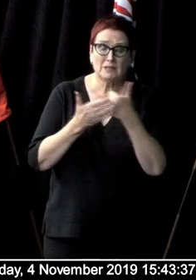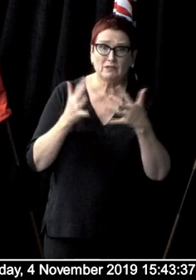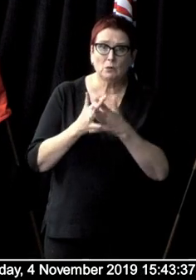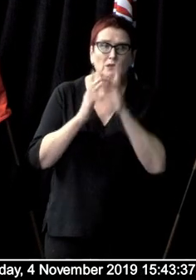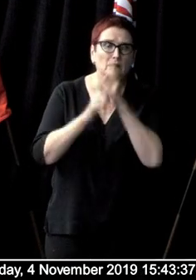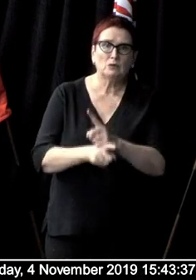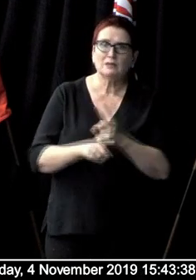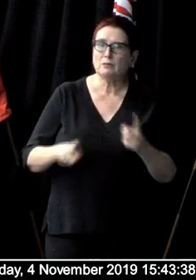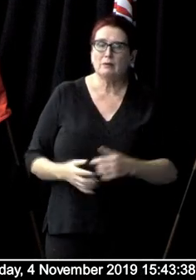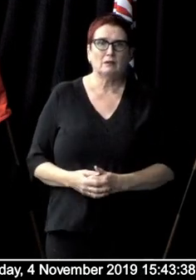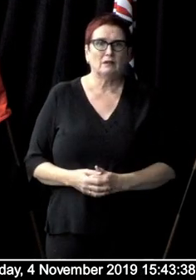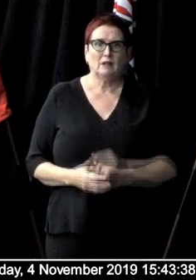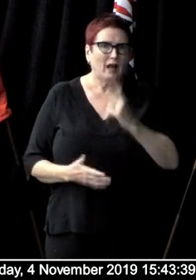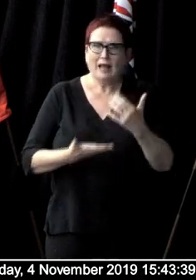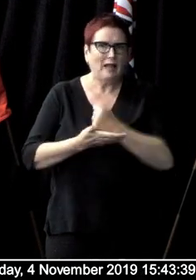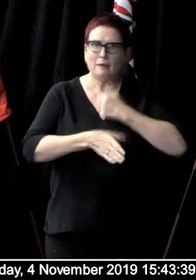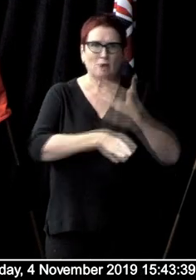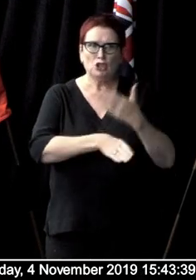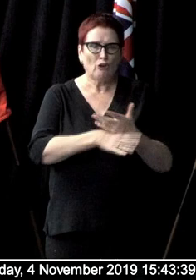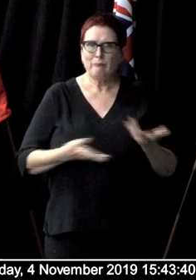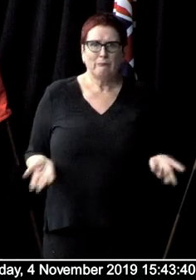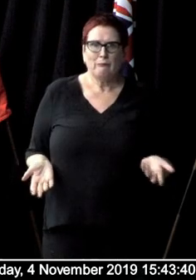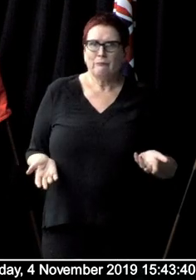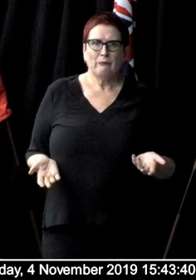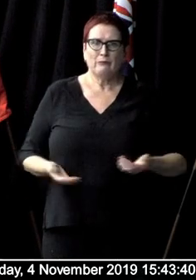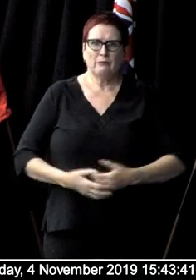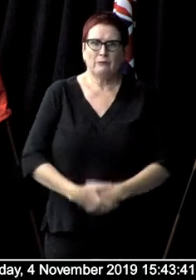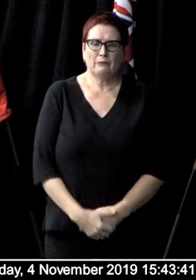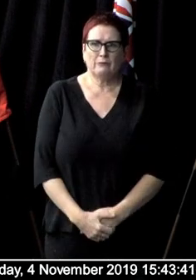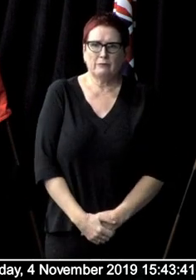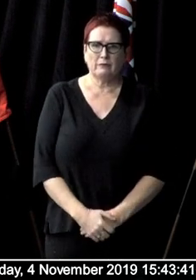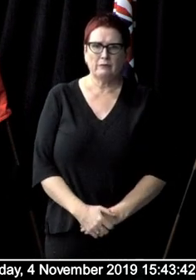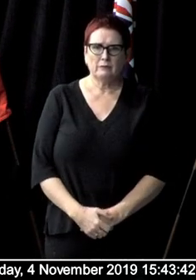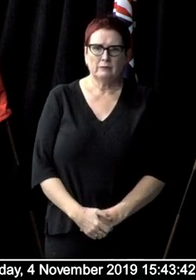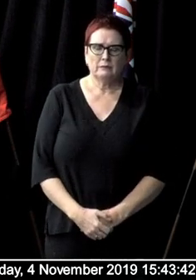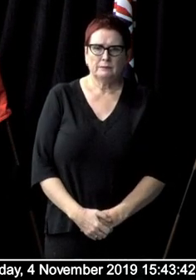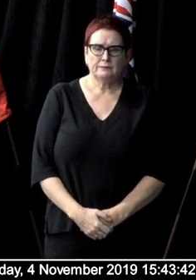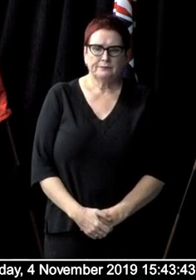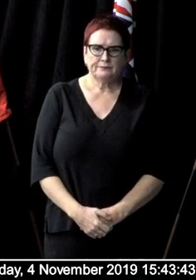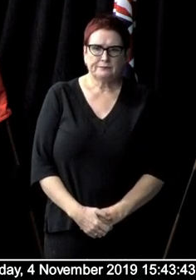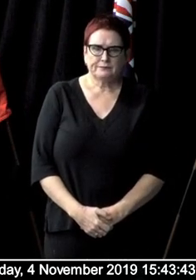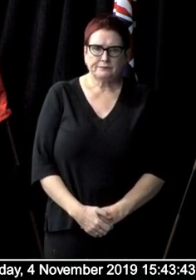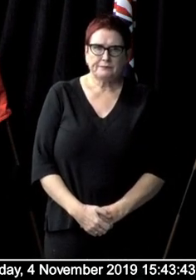employment.” I just want to quickly say it was certainly our experience in high school